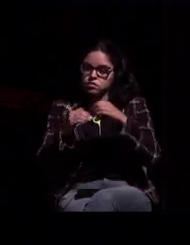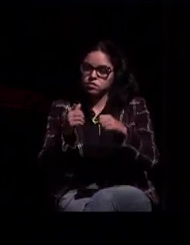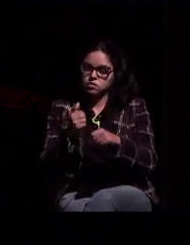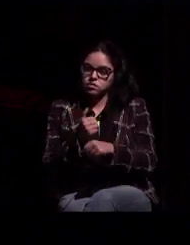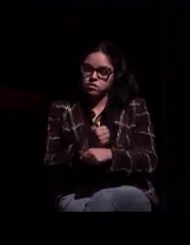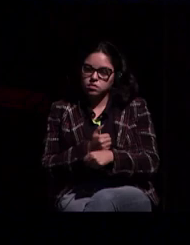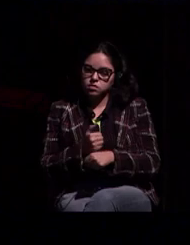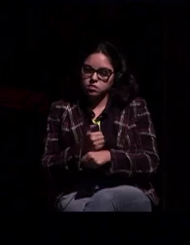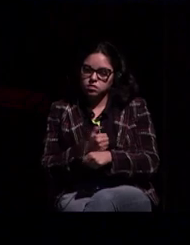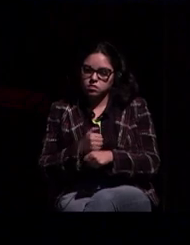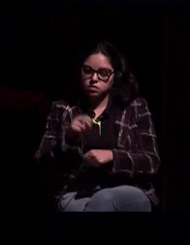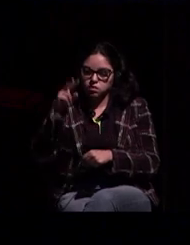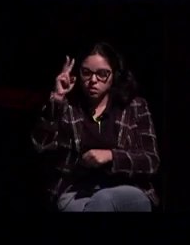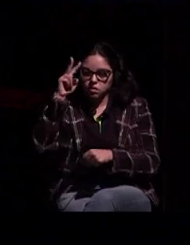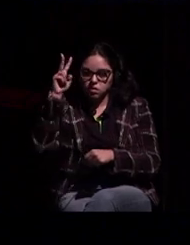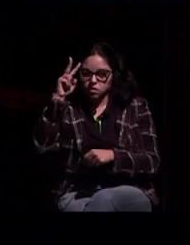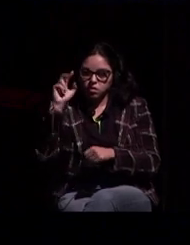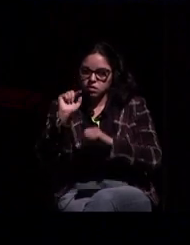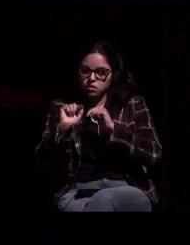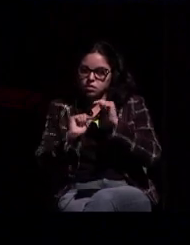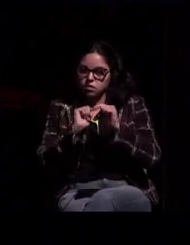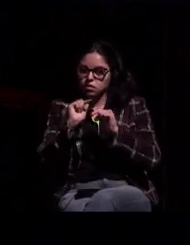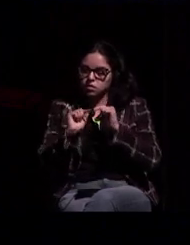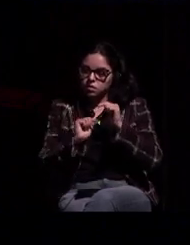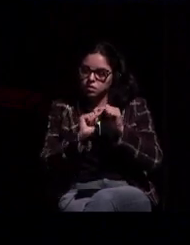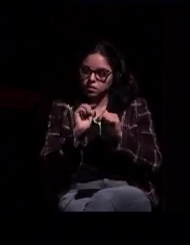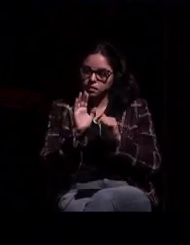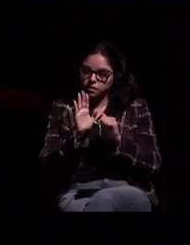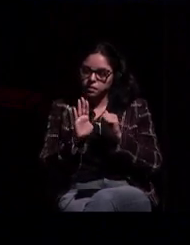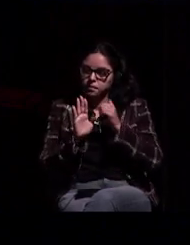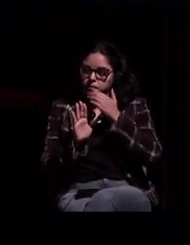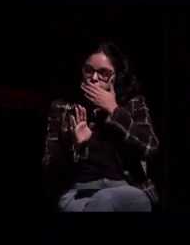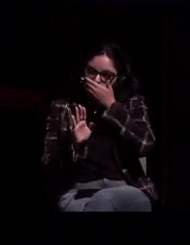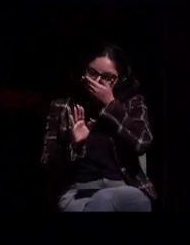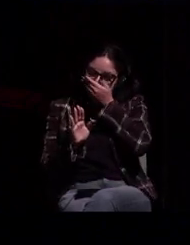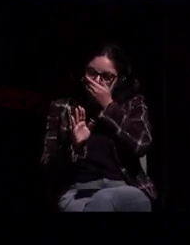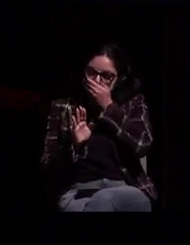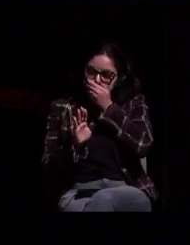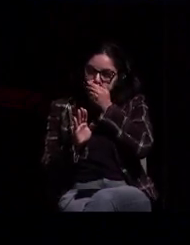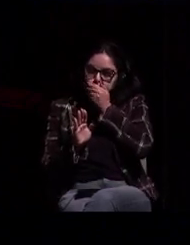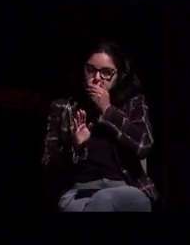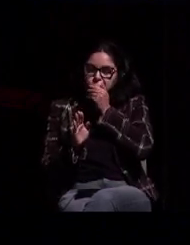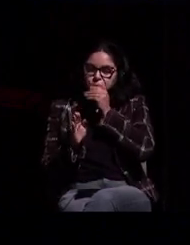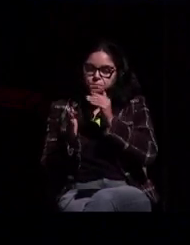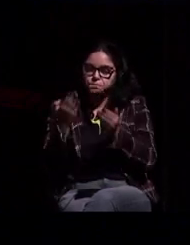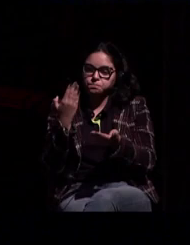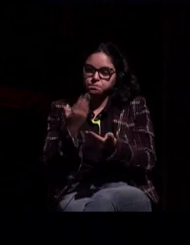the they just “watch time go by”. They are people that work while on a student visa,